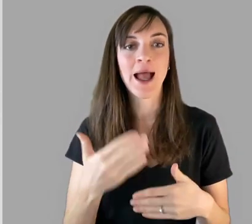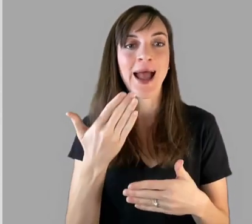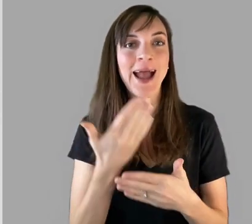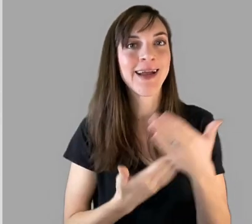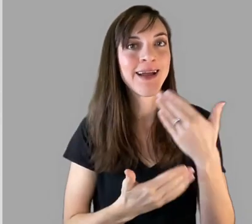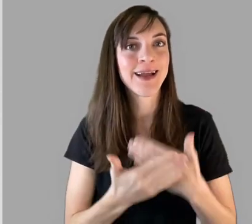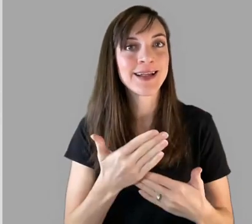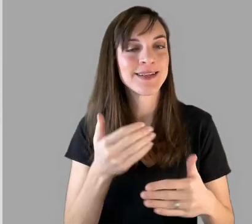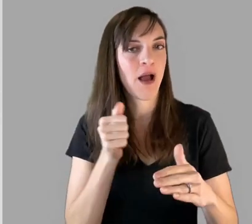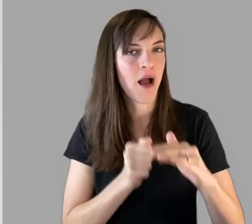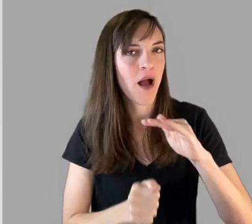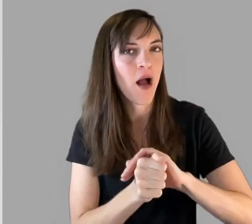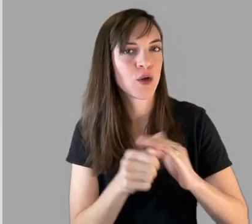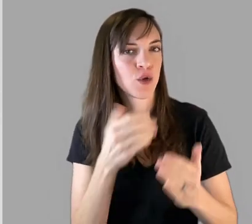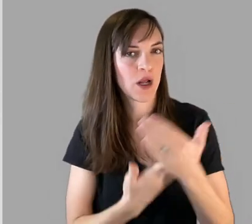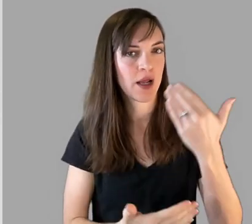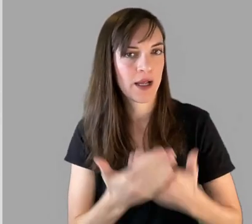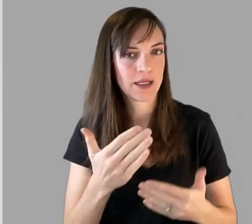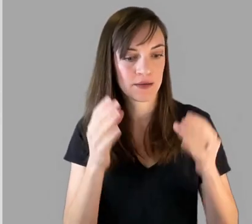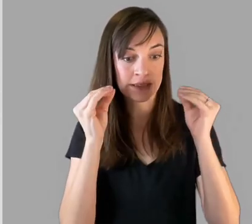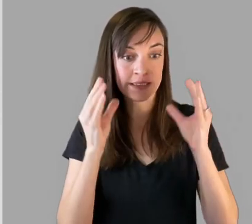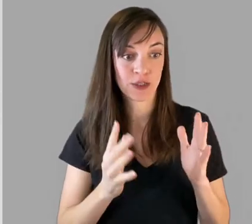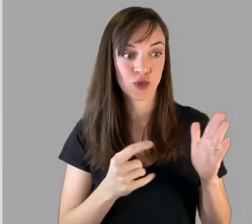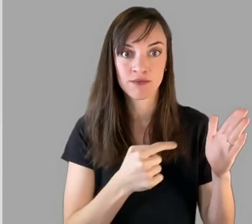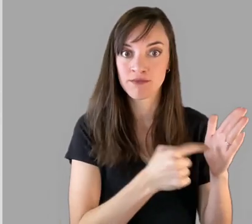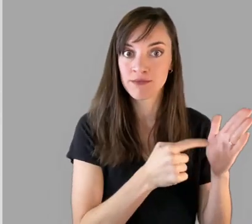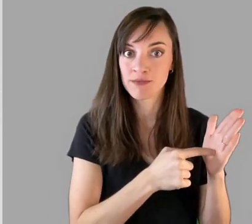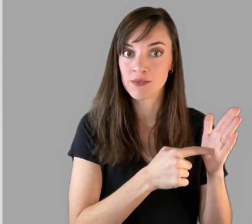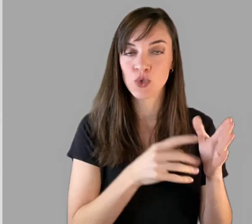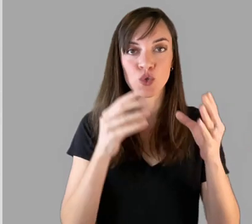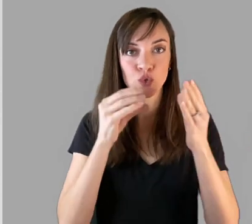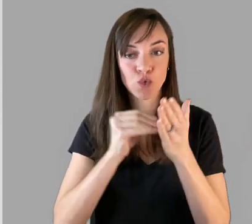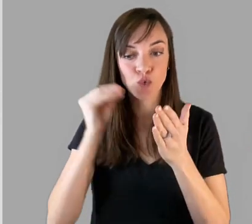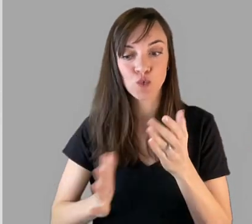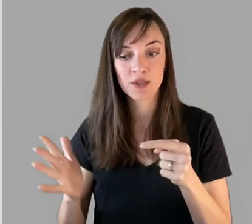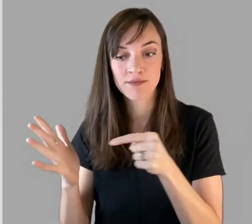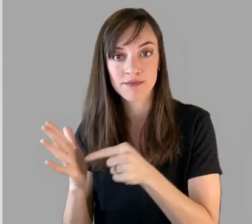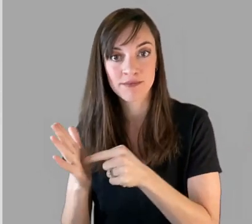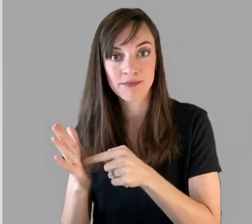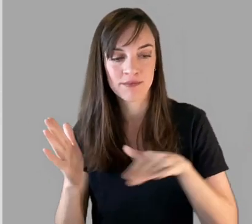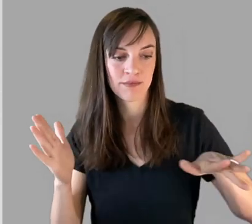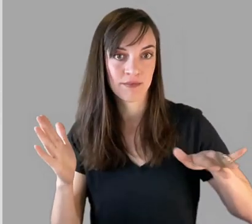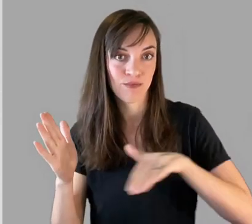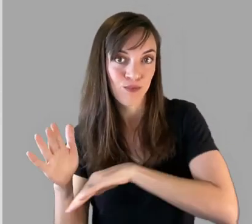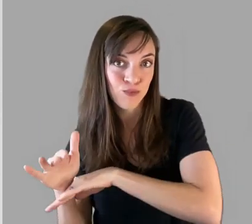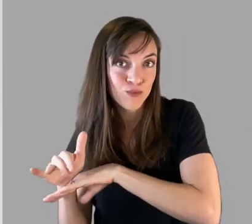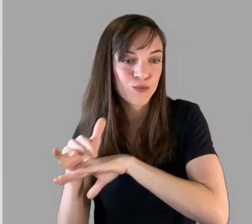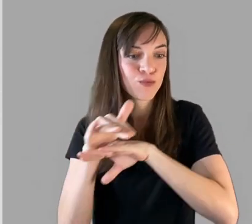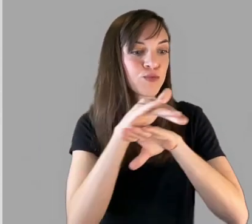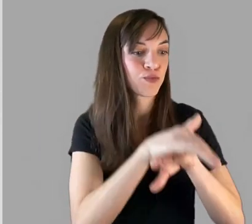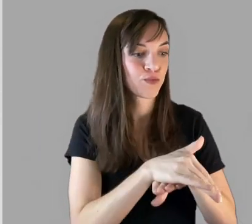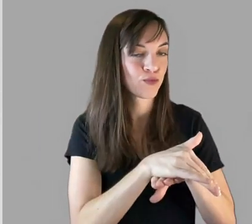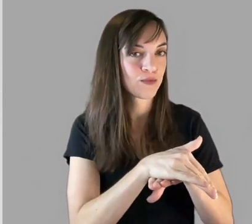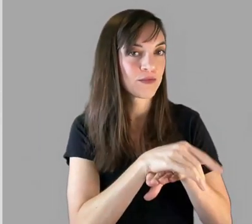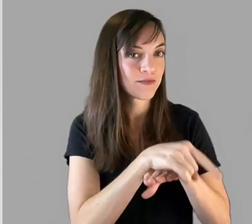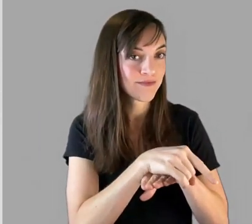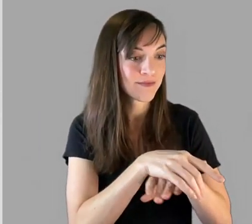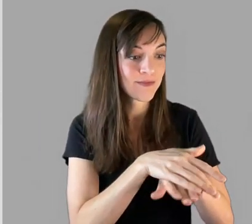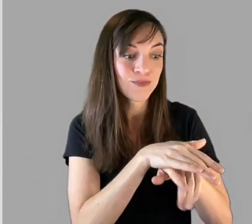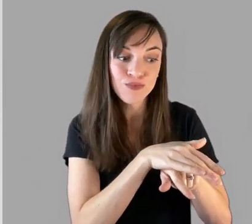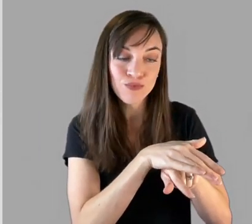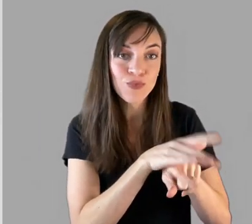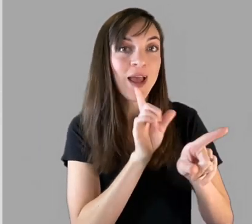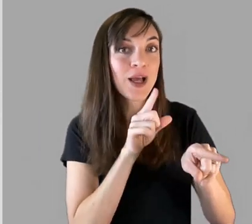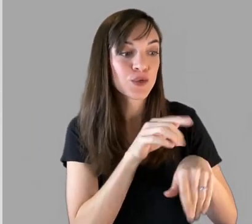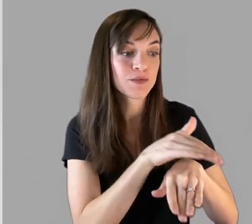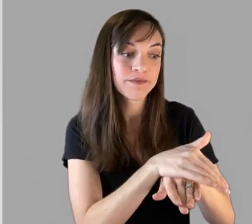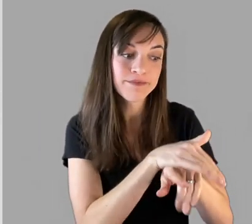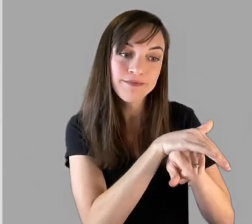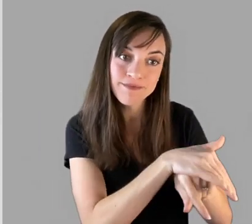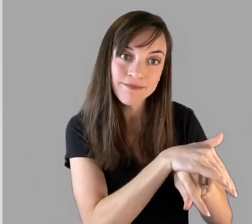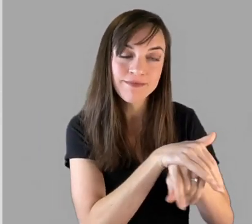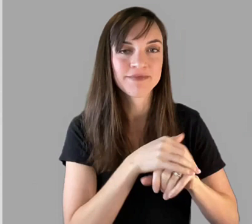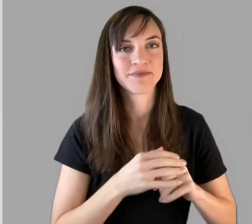Physical: Hand under hand assistance to point to answer on response board and state answer.